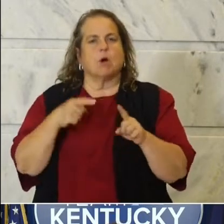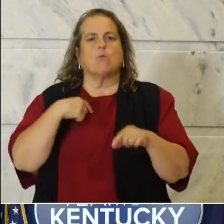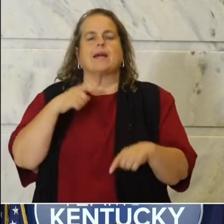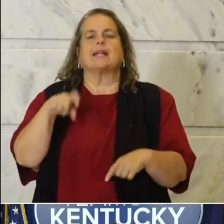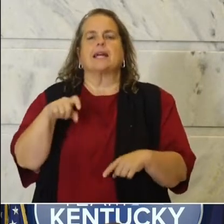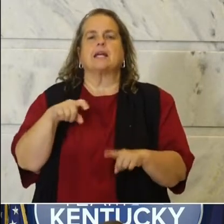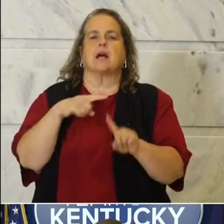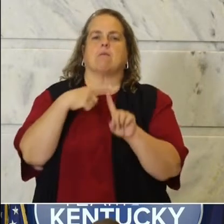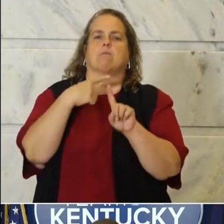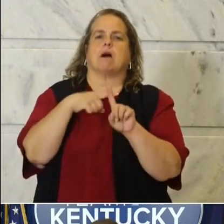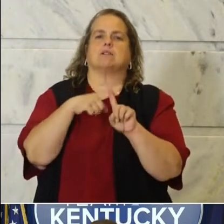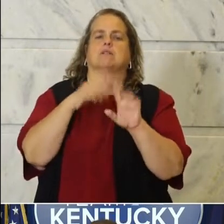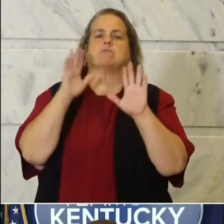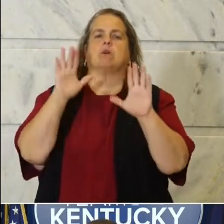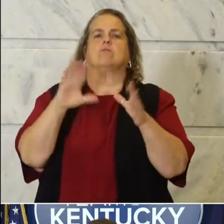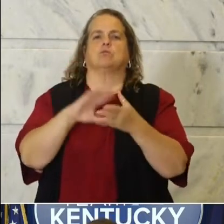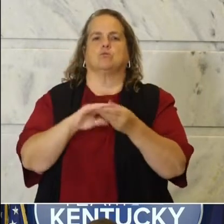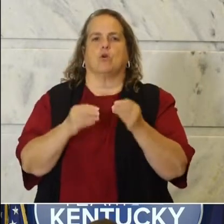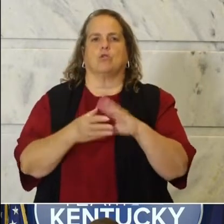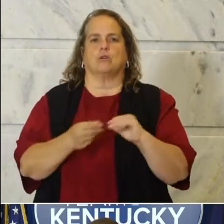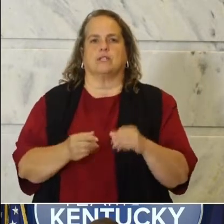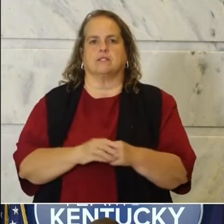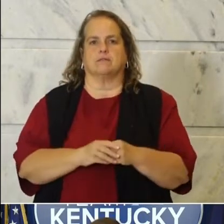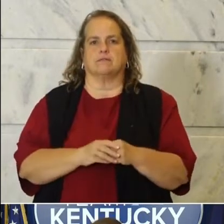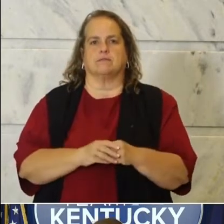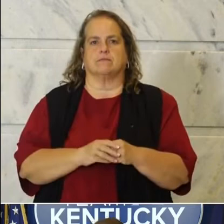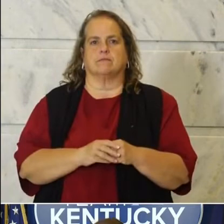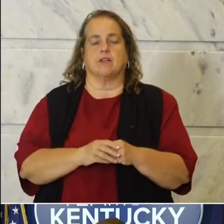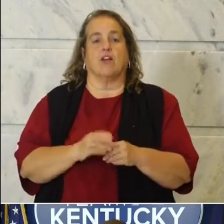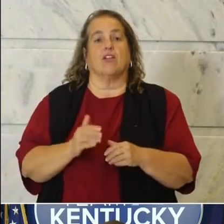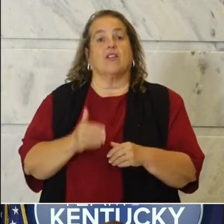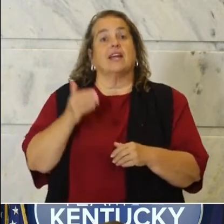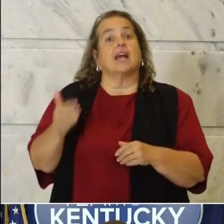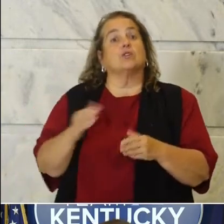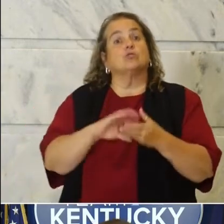that. All right, this next one is just about everything we're asking for. This